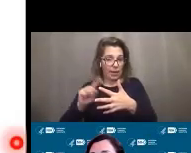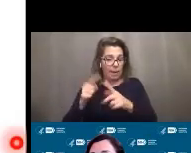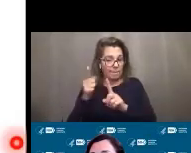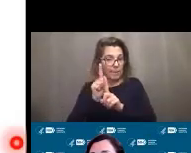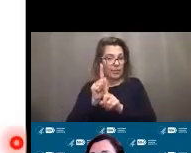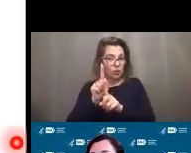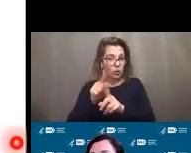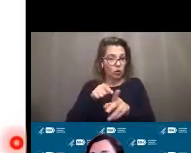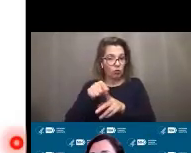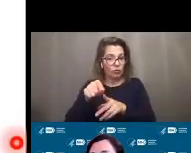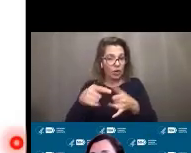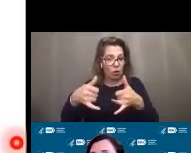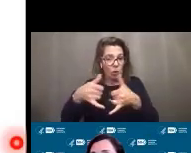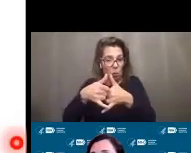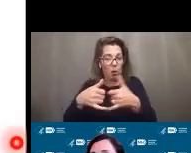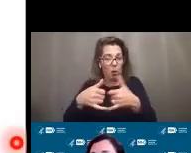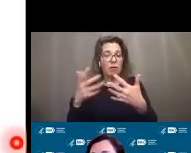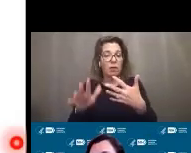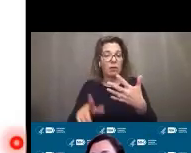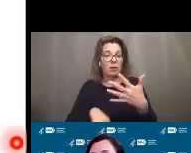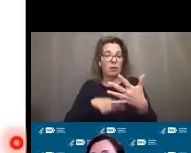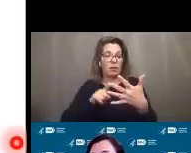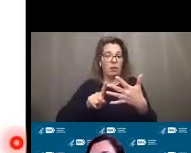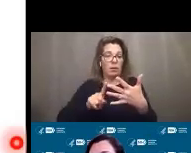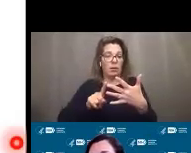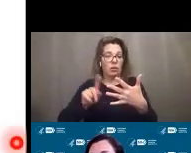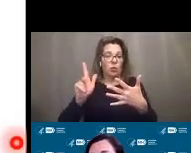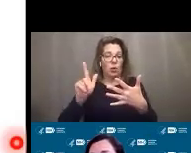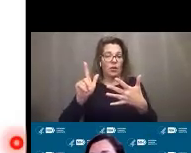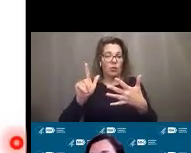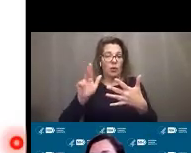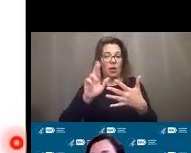So think about, what are your core values as a scientist,